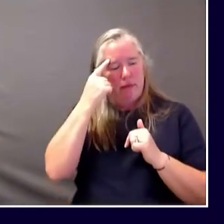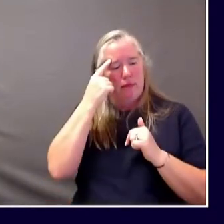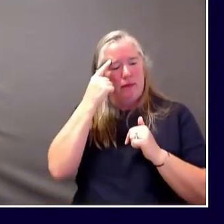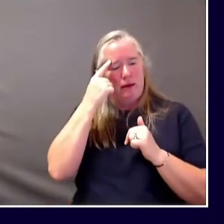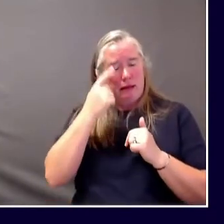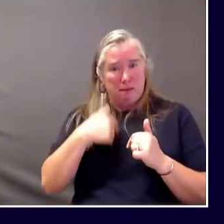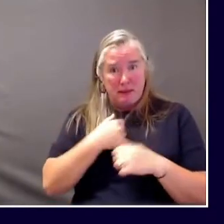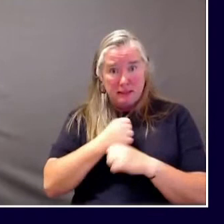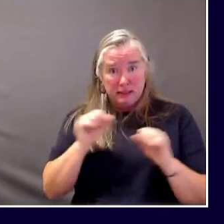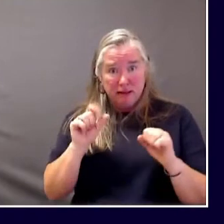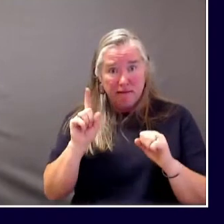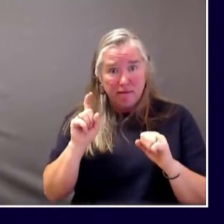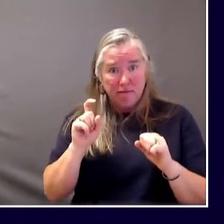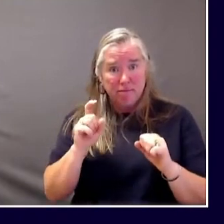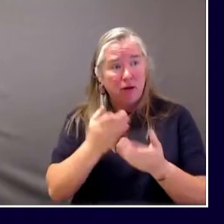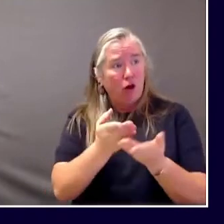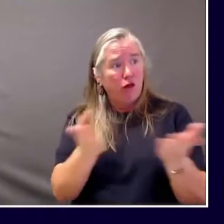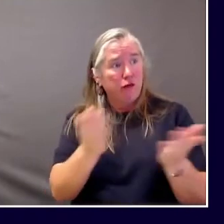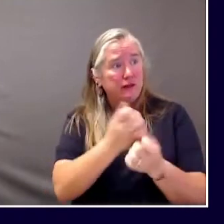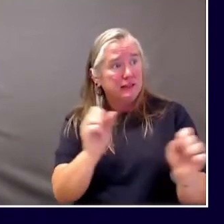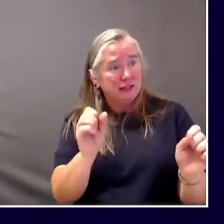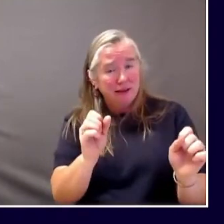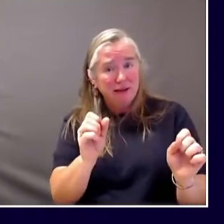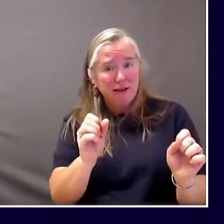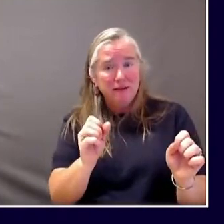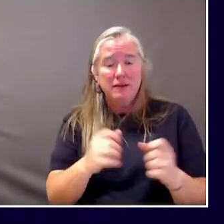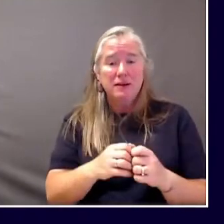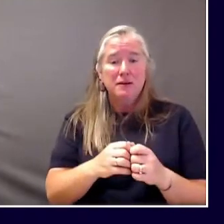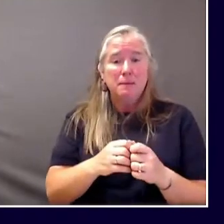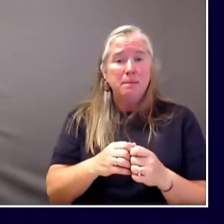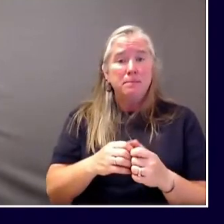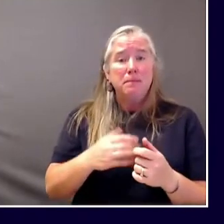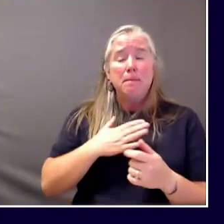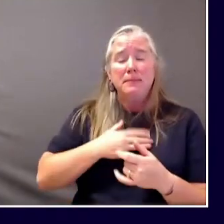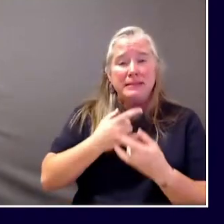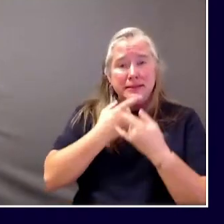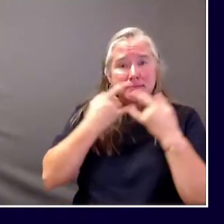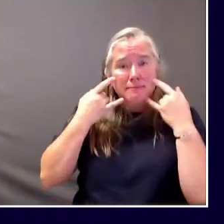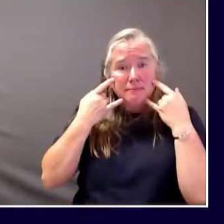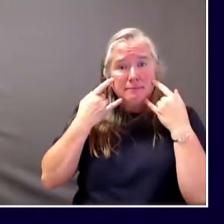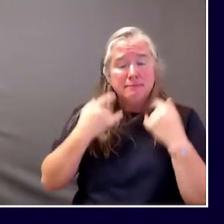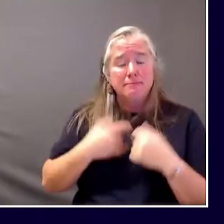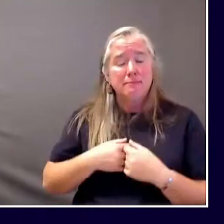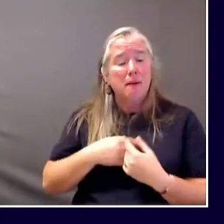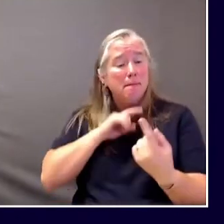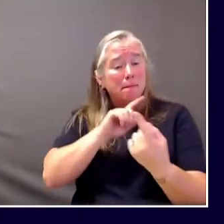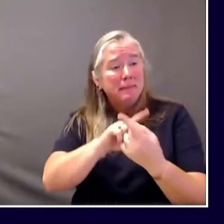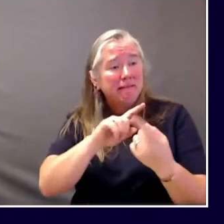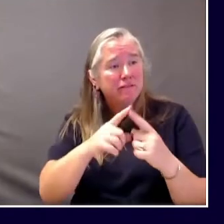on a face covering before you decide to hire the person you